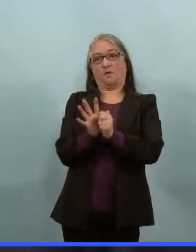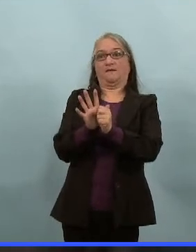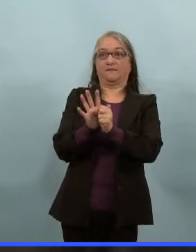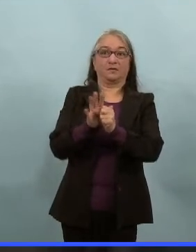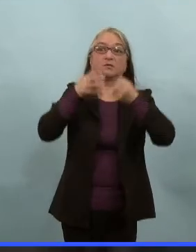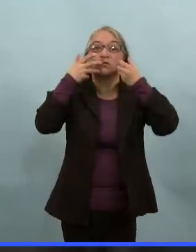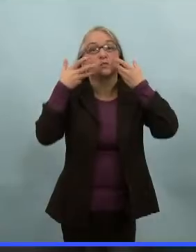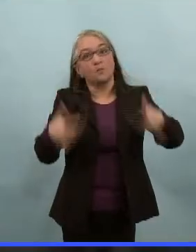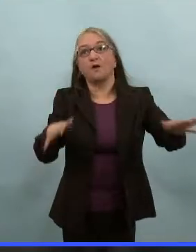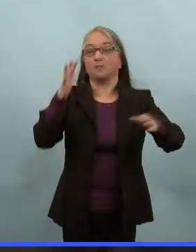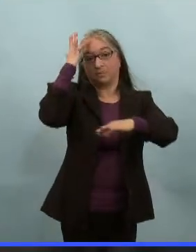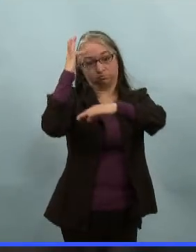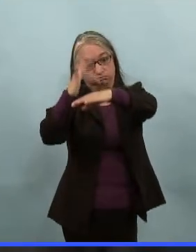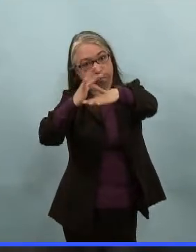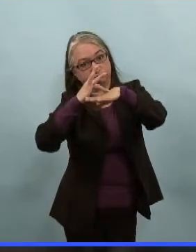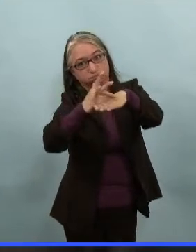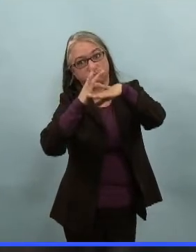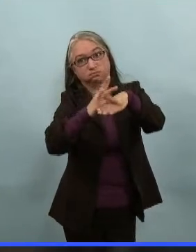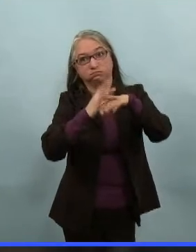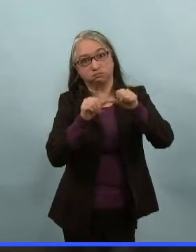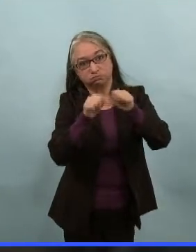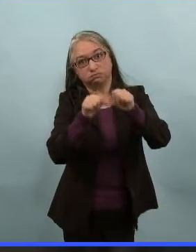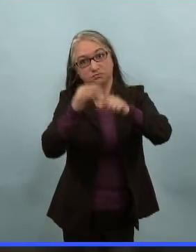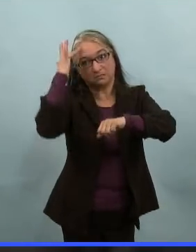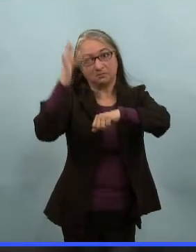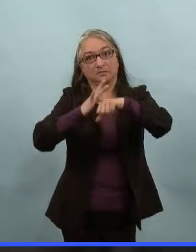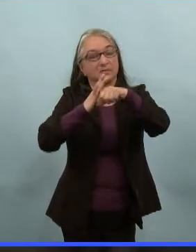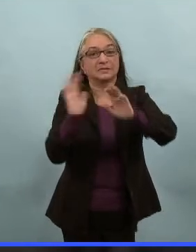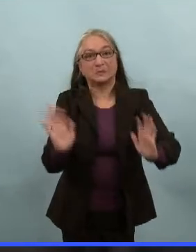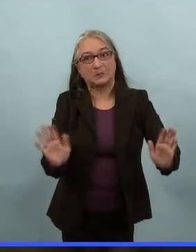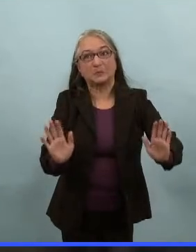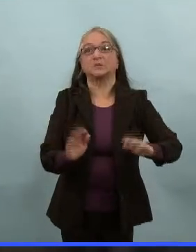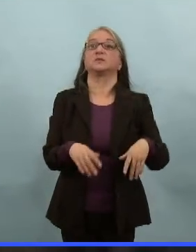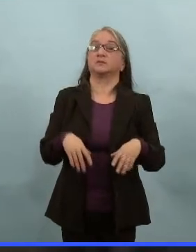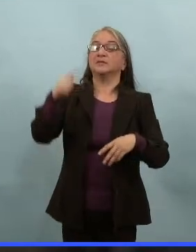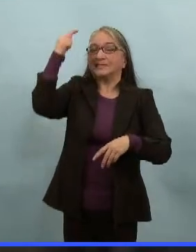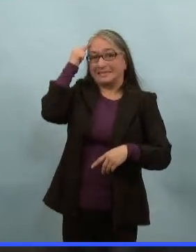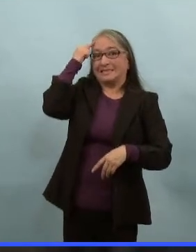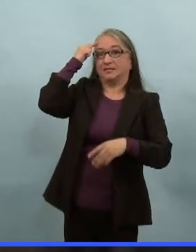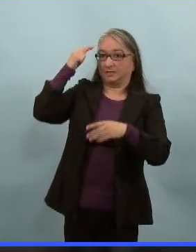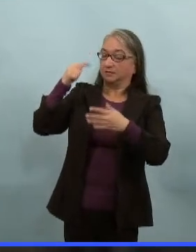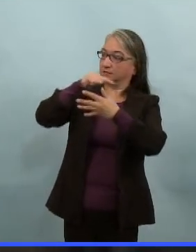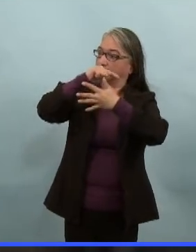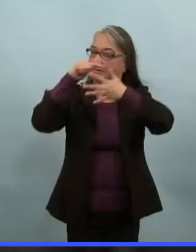prevent an infection let's focus on all the things that we have all the tools that we have there's no